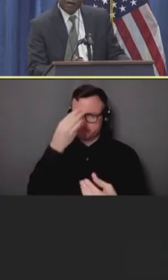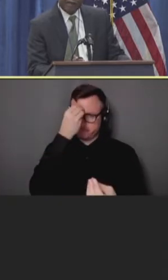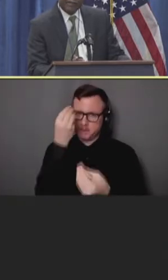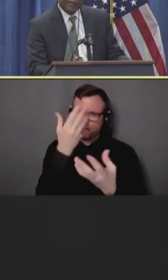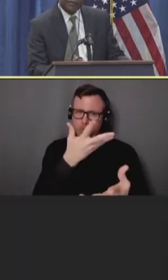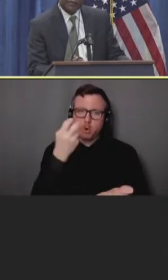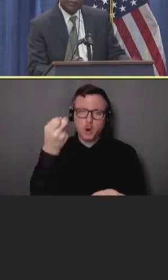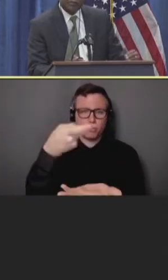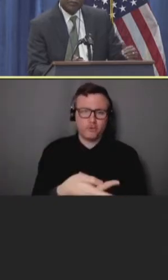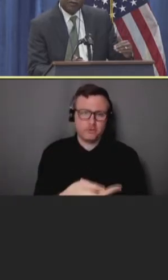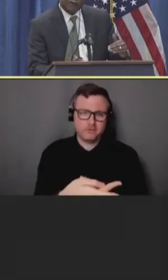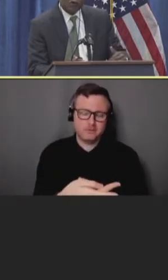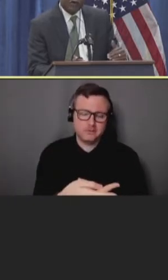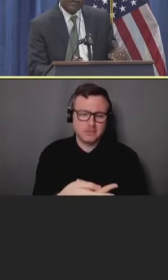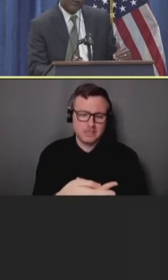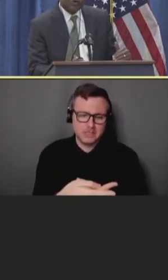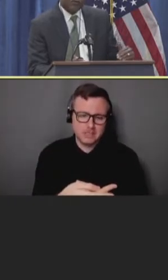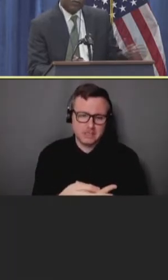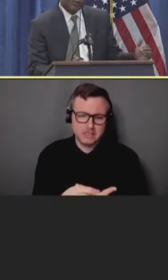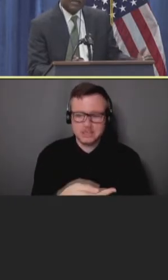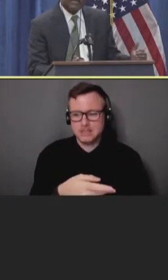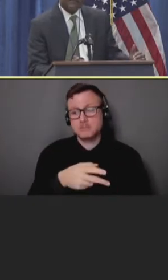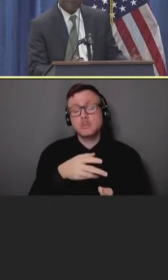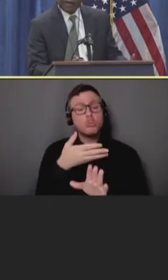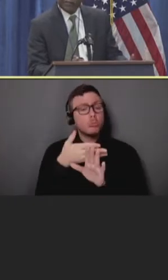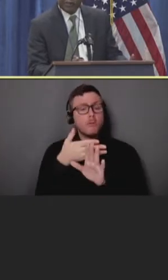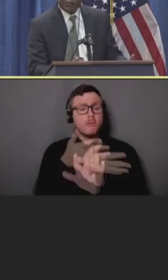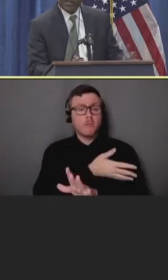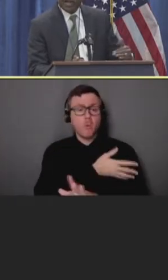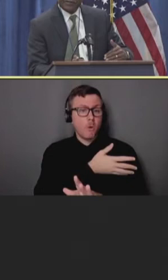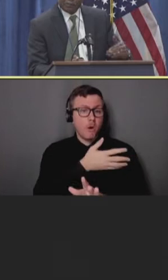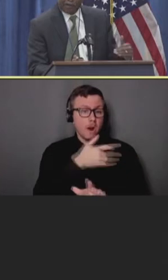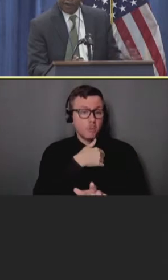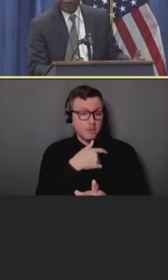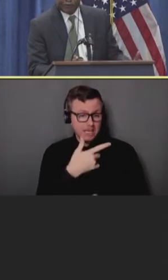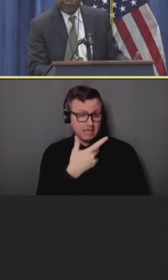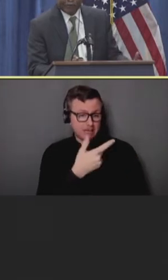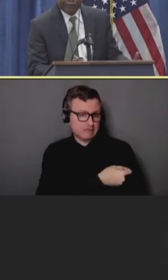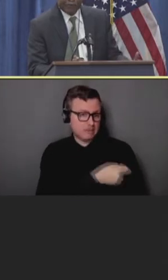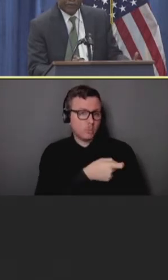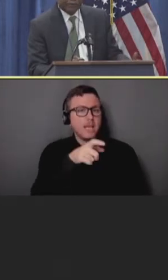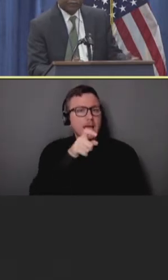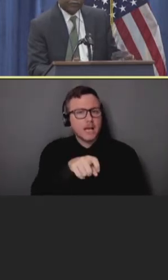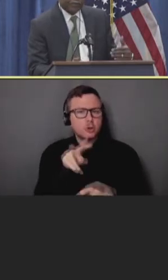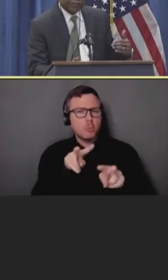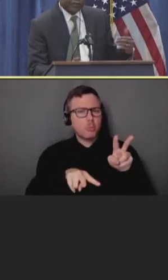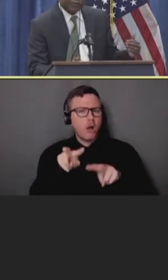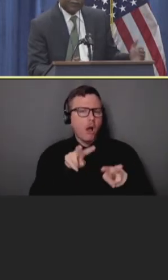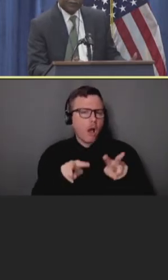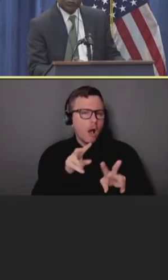but before anyone received the vaccine, we had to monitor them. And so these individuals,